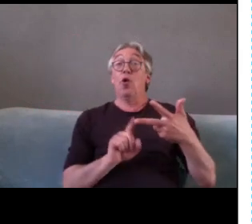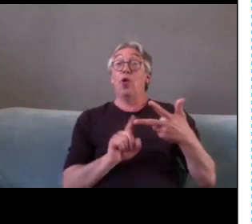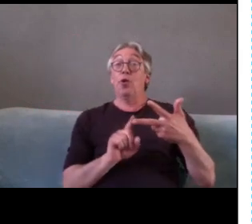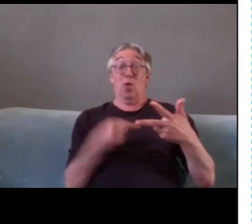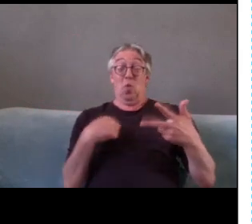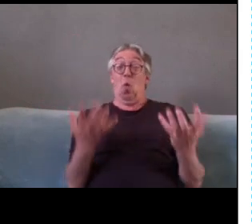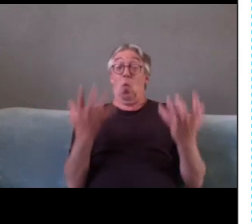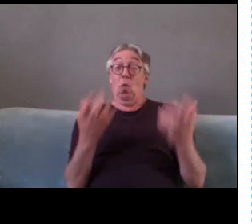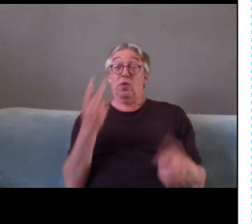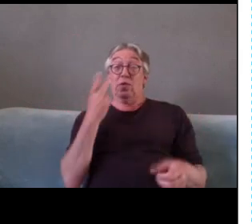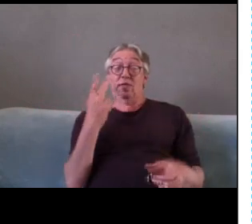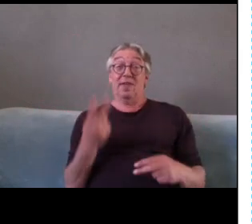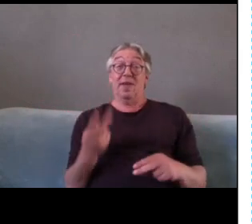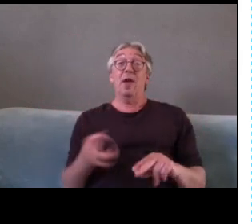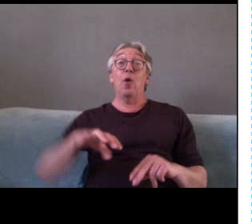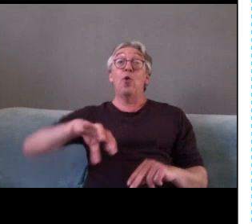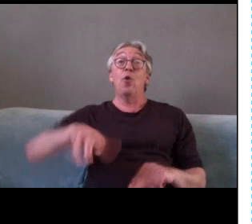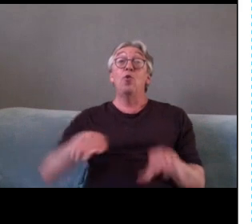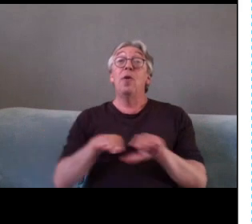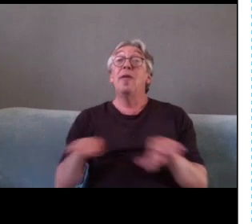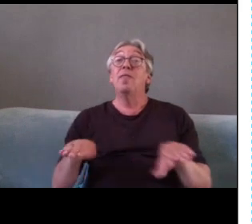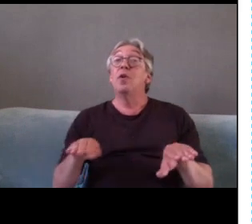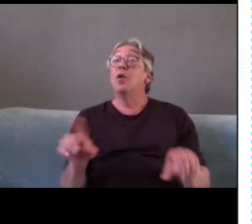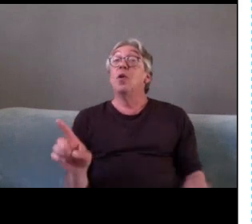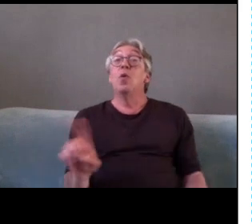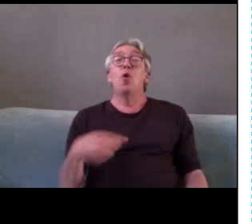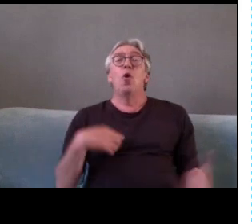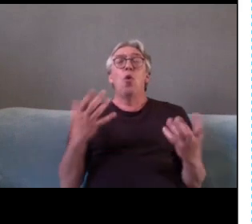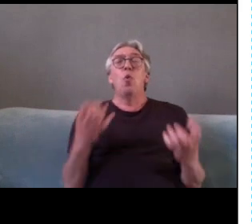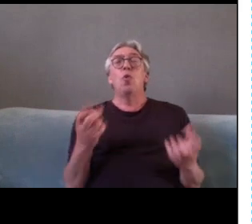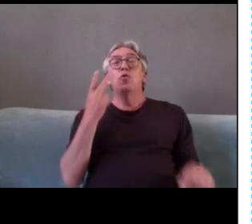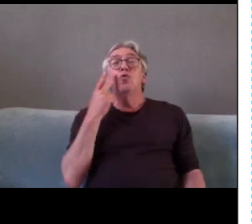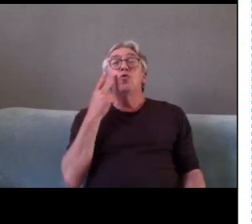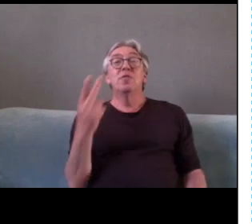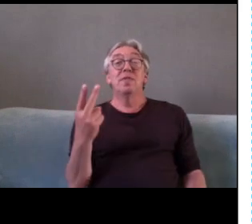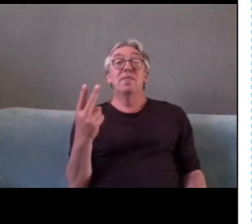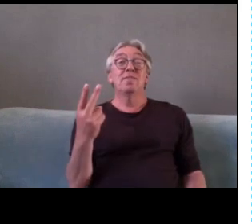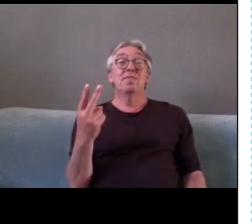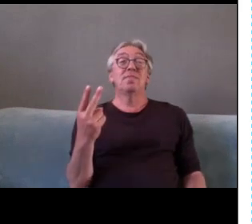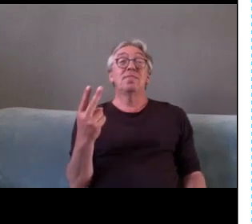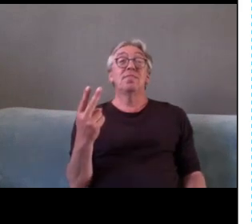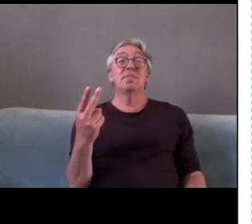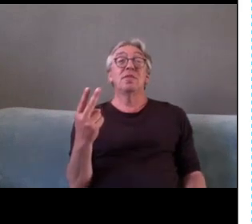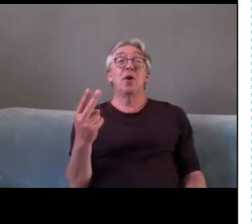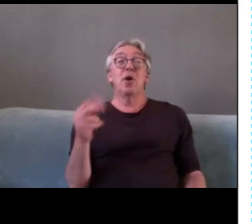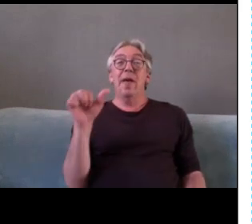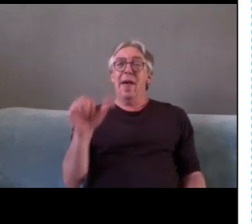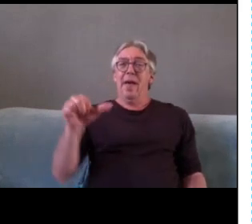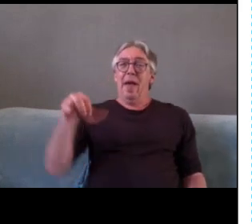it's the advanced mobile location or AML for calls and text